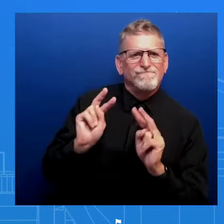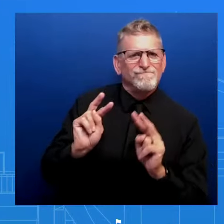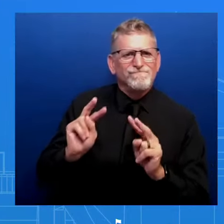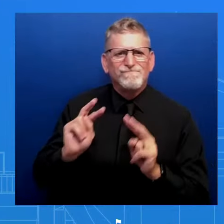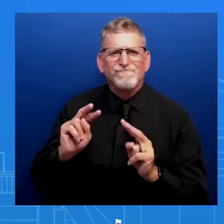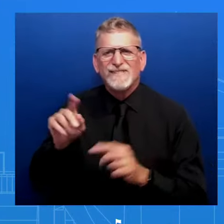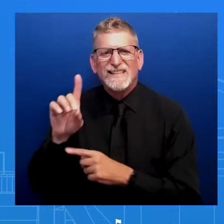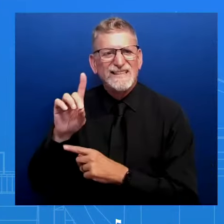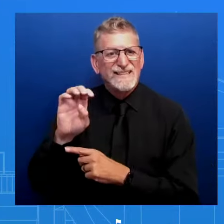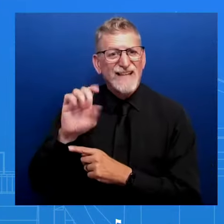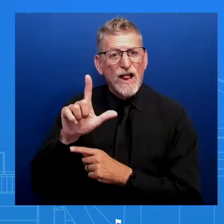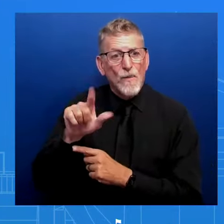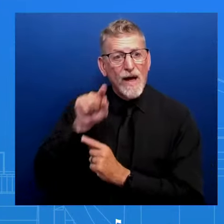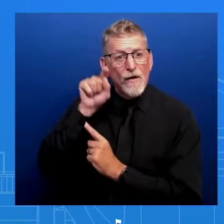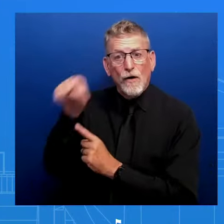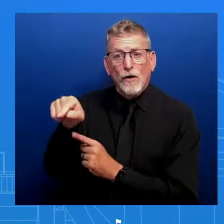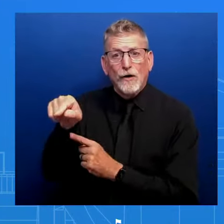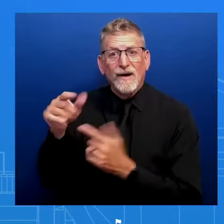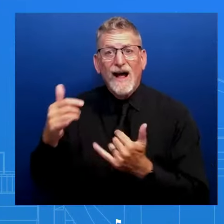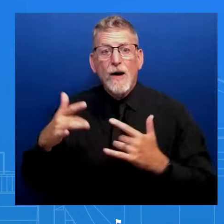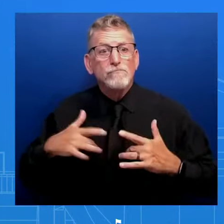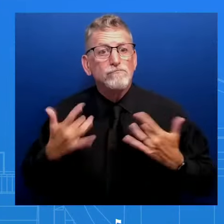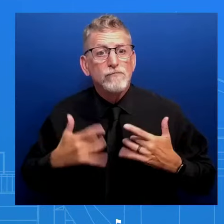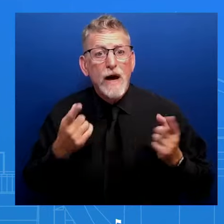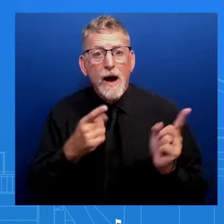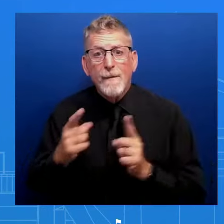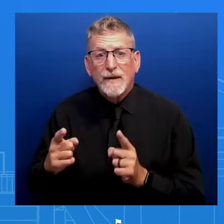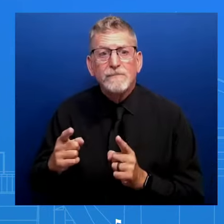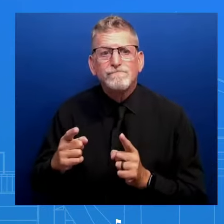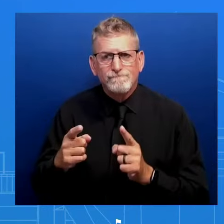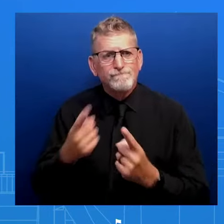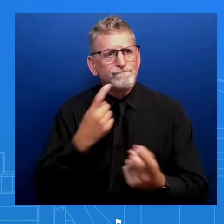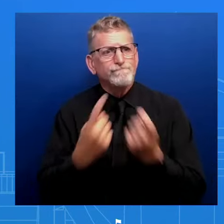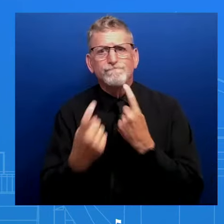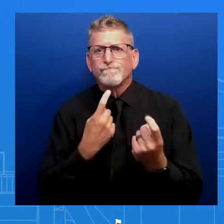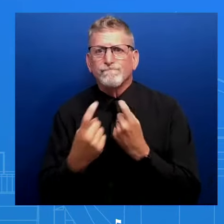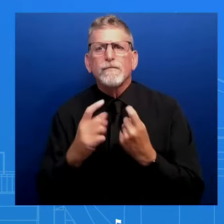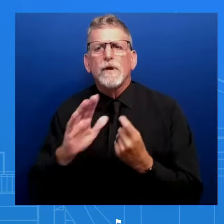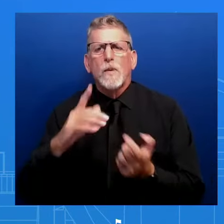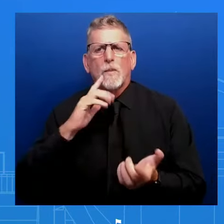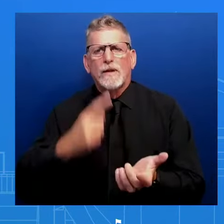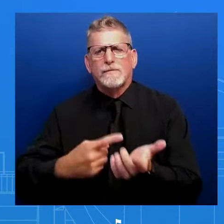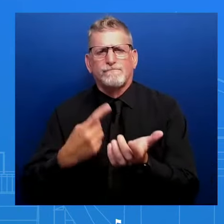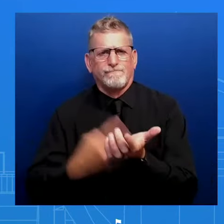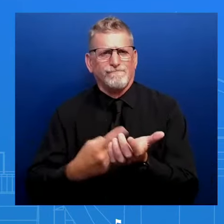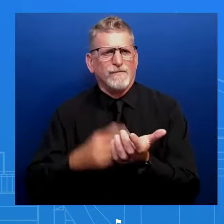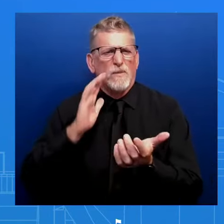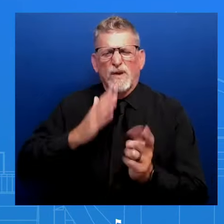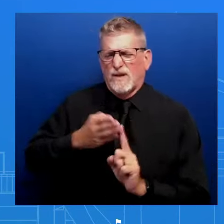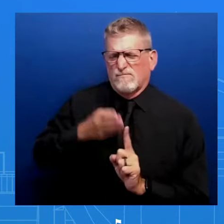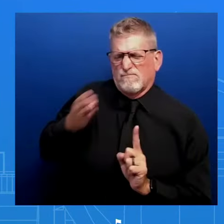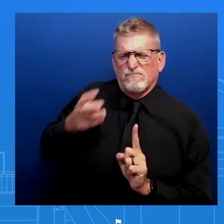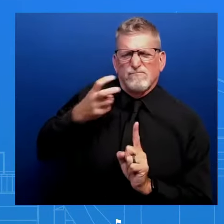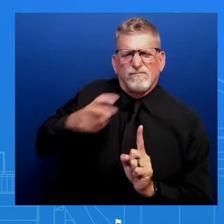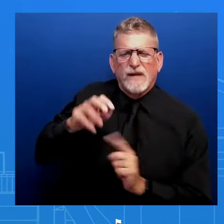And so, here's what I'll say at the top before I turn it over to my colleague, the Admiral: Hunter Biden is a private citizen,